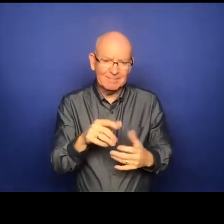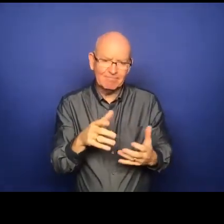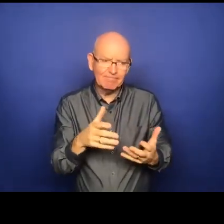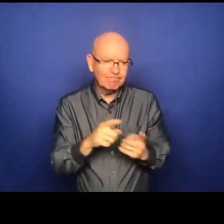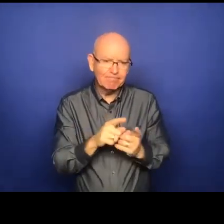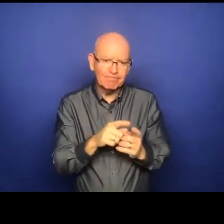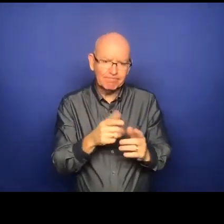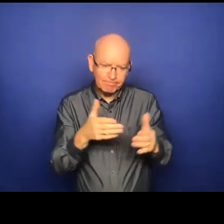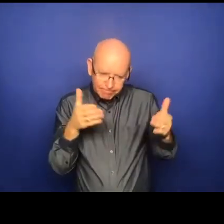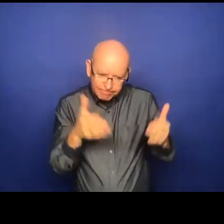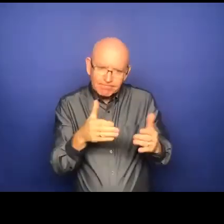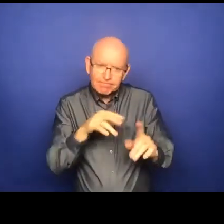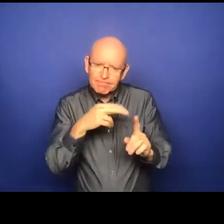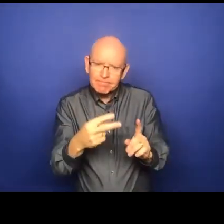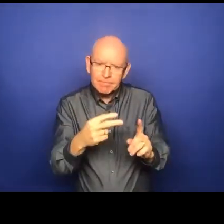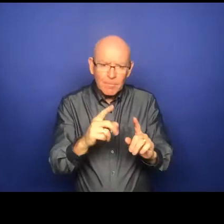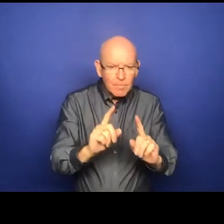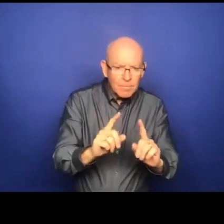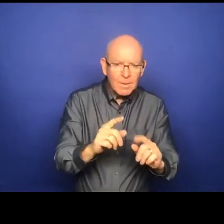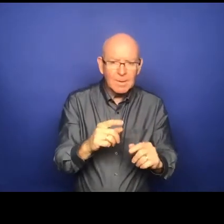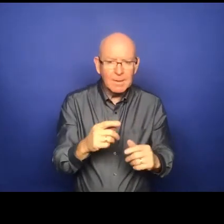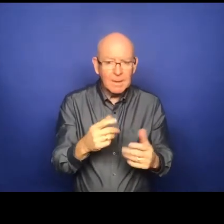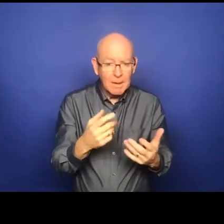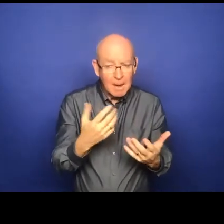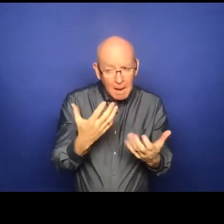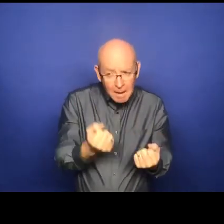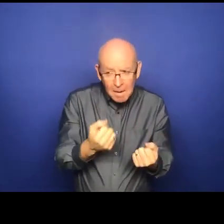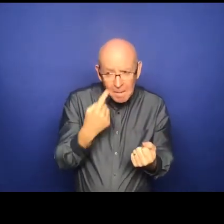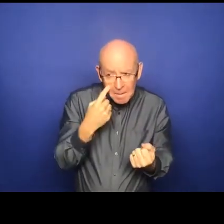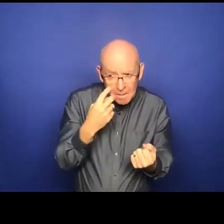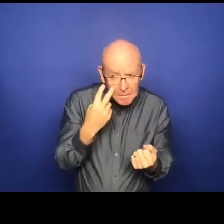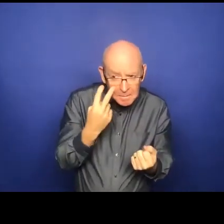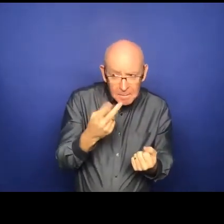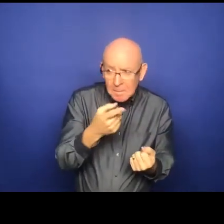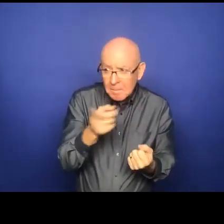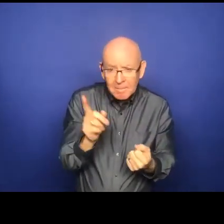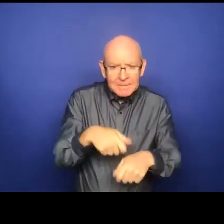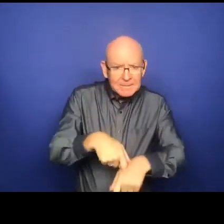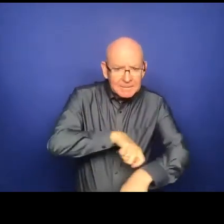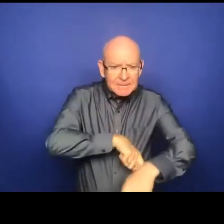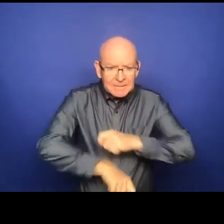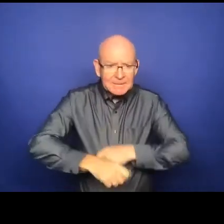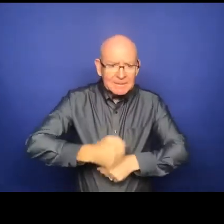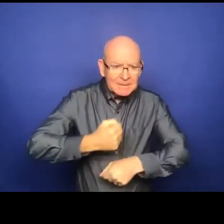particular aspect. There have been some efforts